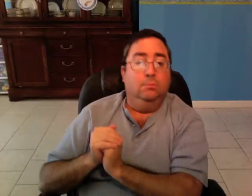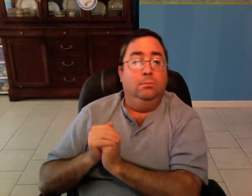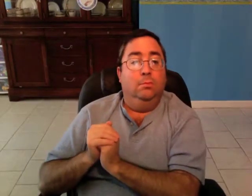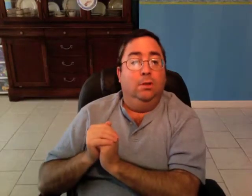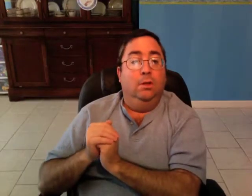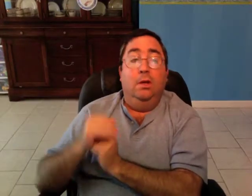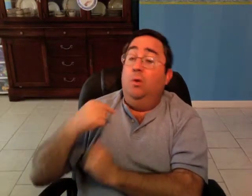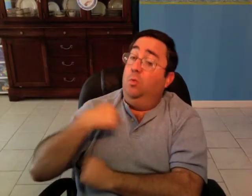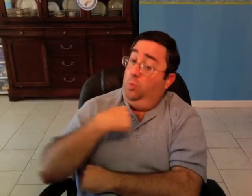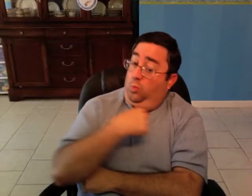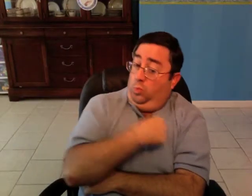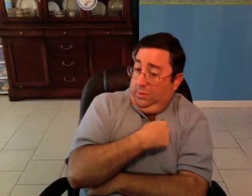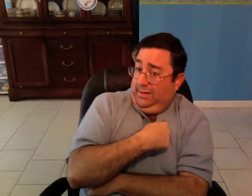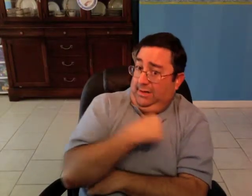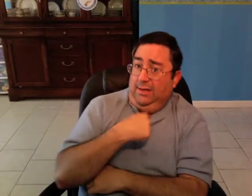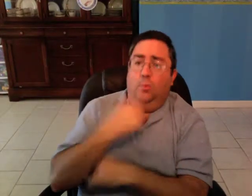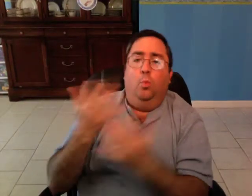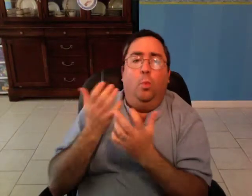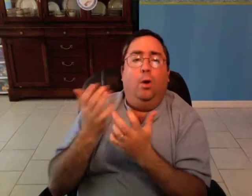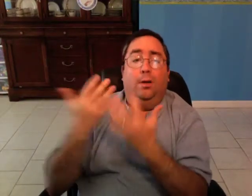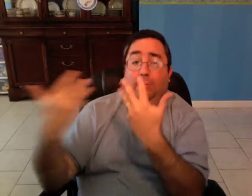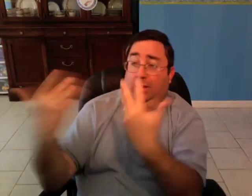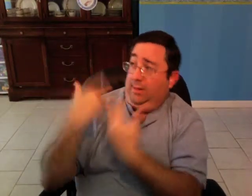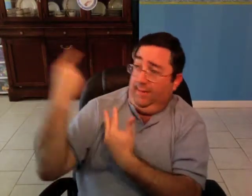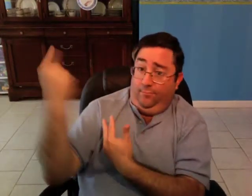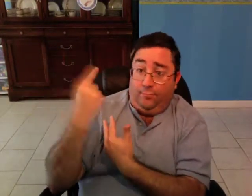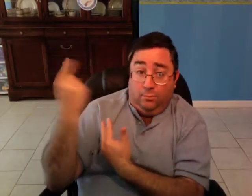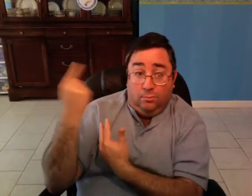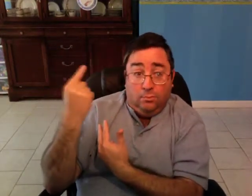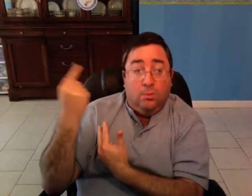and we want to be left alone,